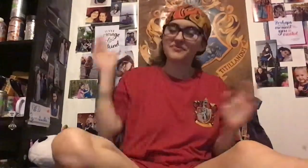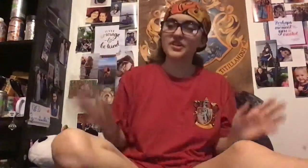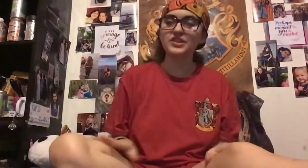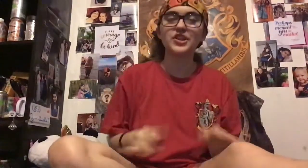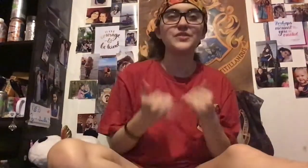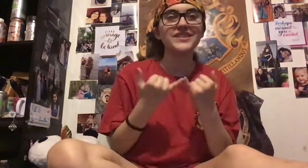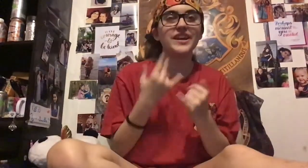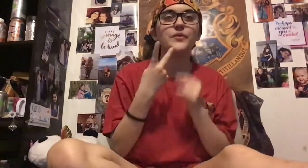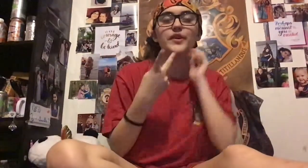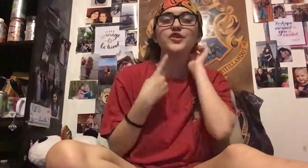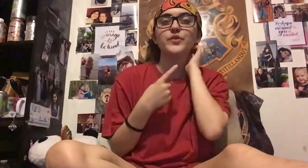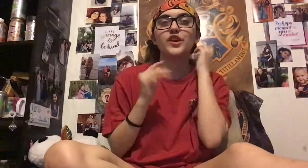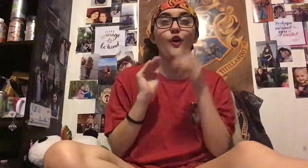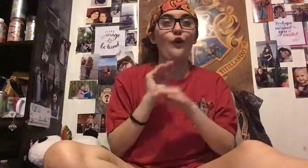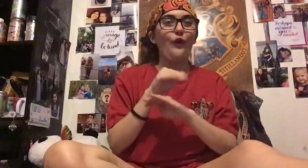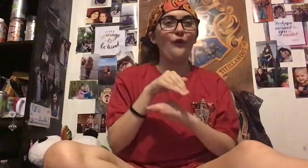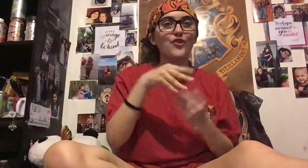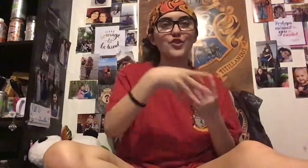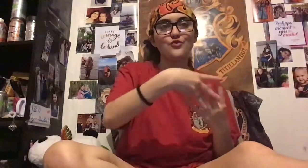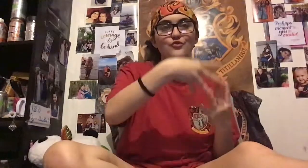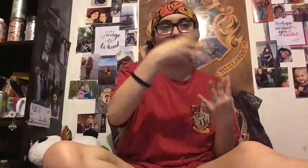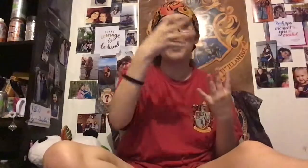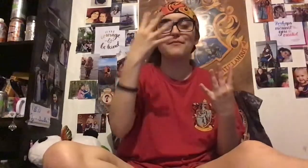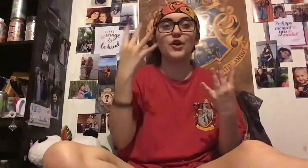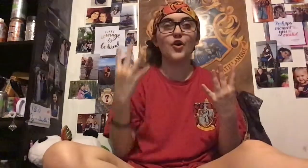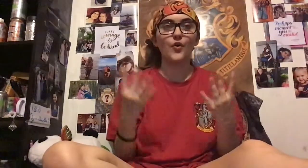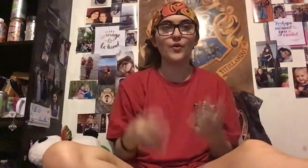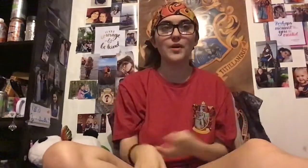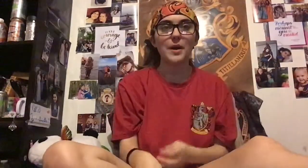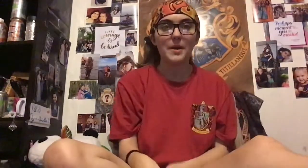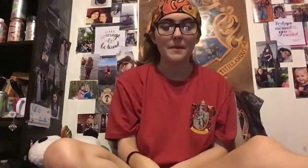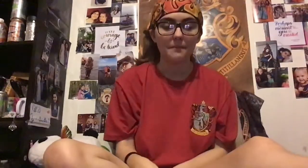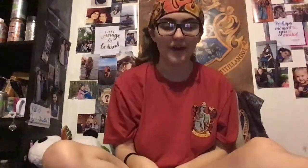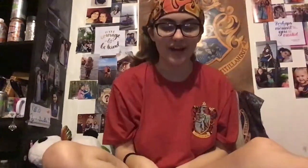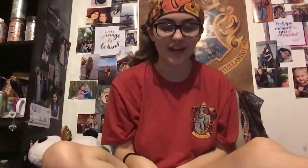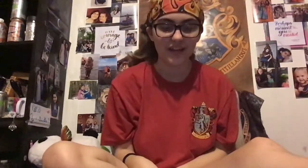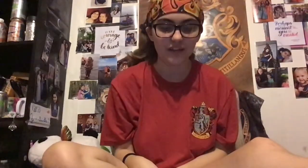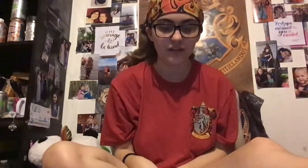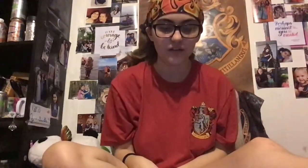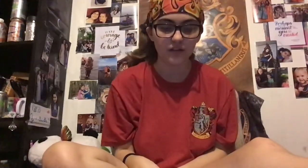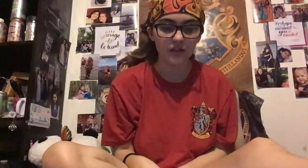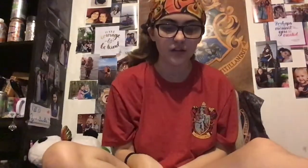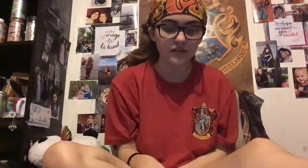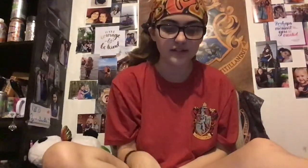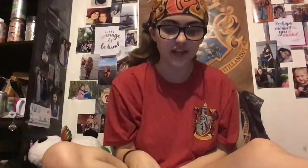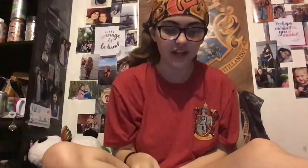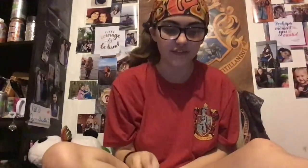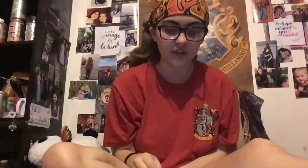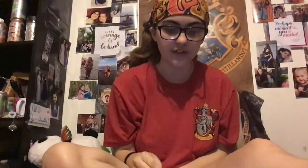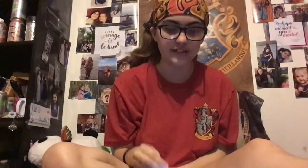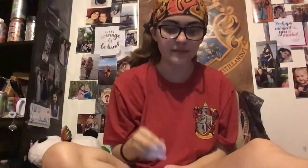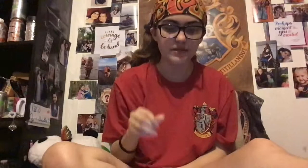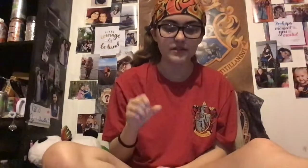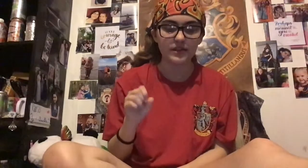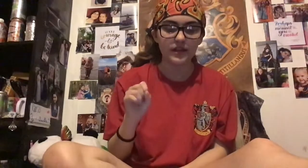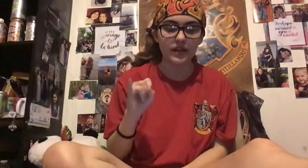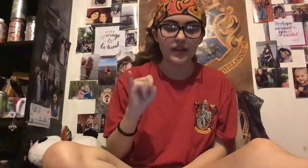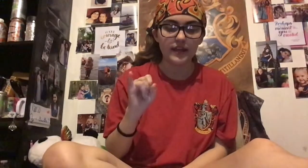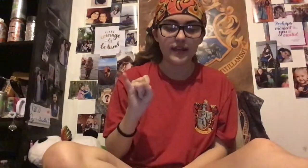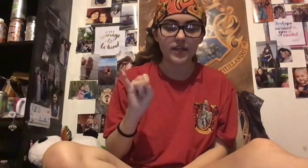So today we're doing over the rainbow by this guy's i have to look at his name